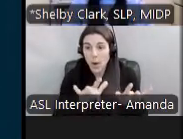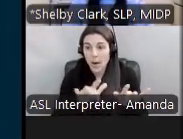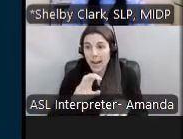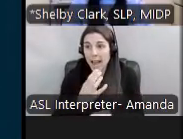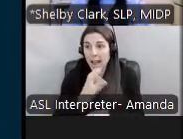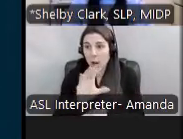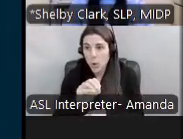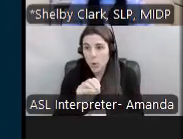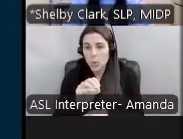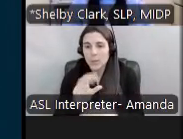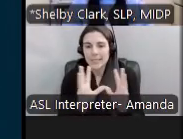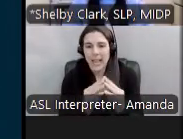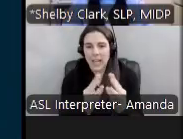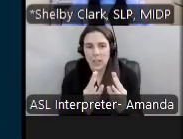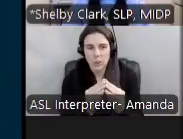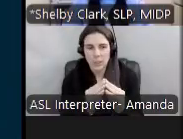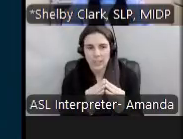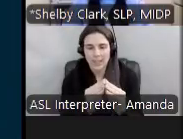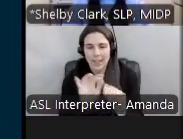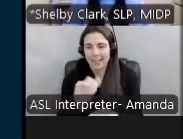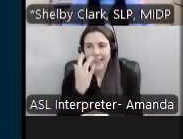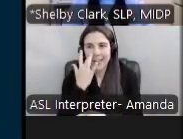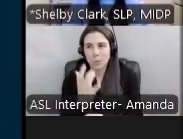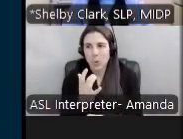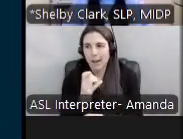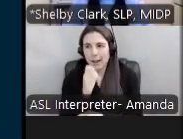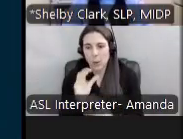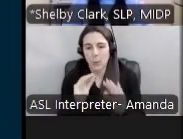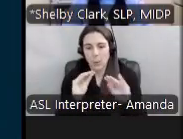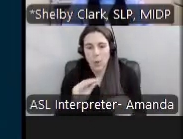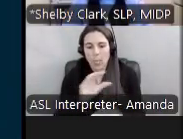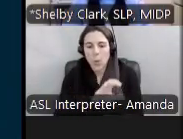I do not turn on the Closed Captions, because we closed